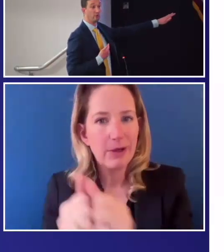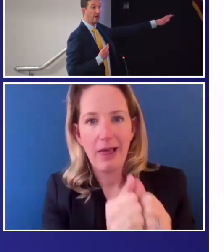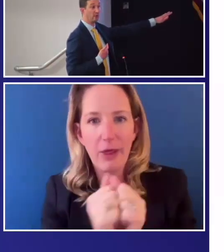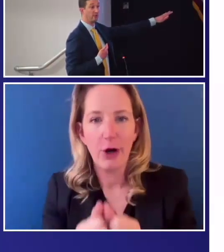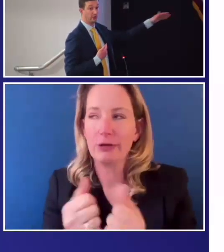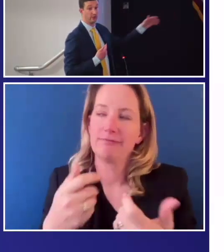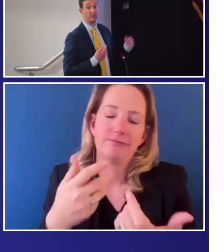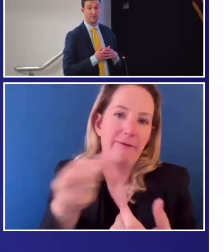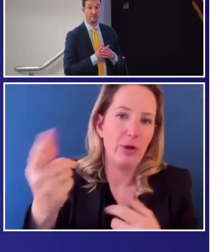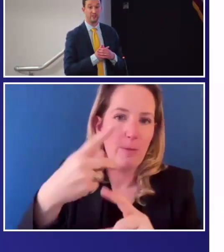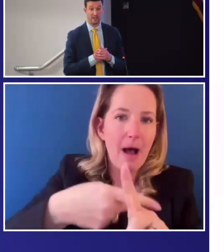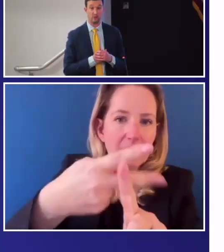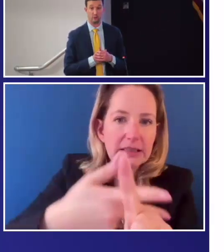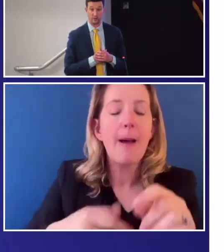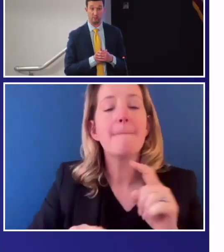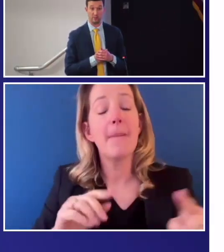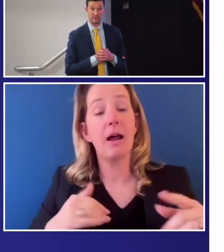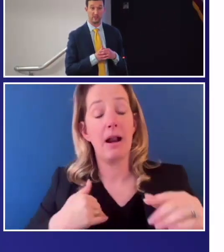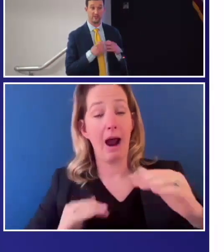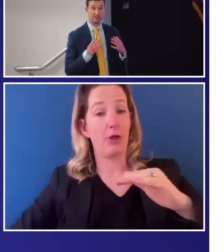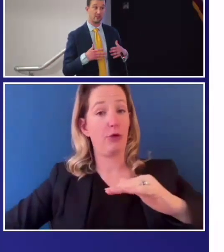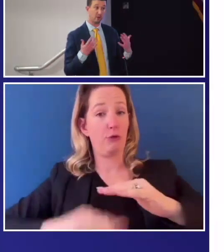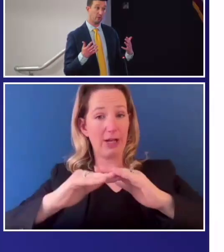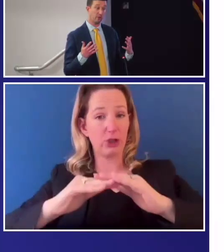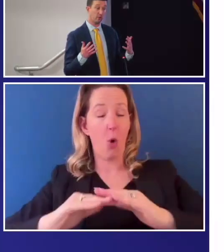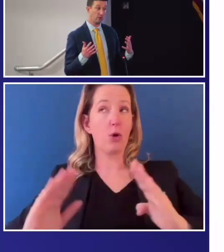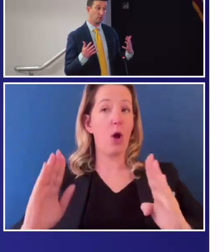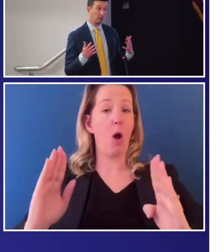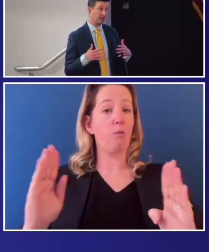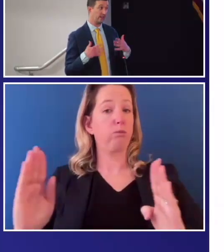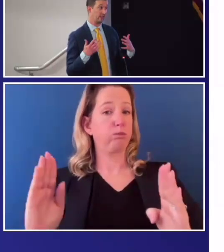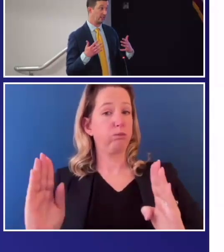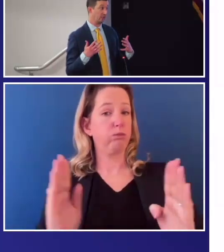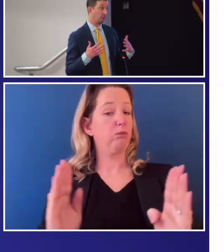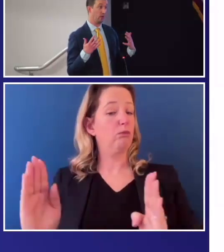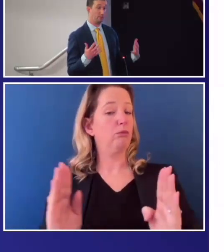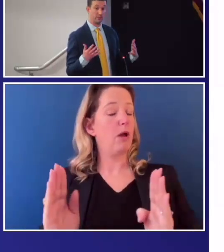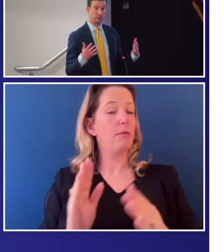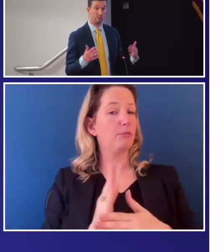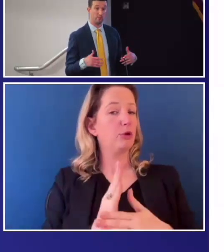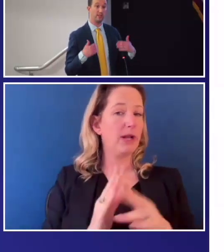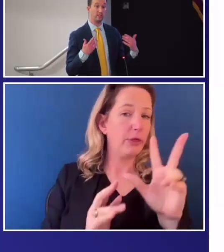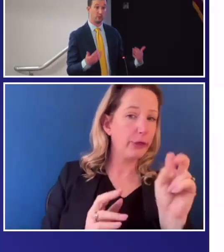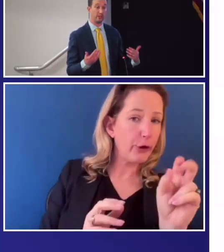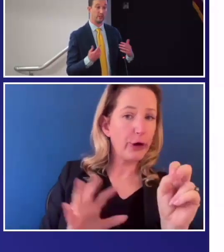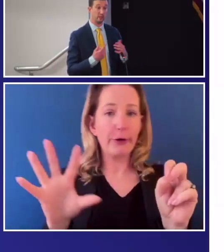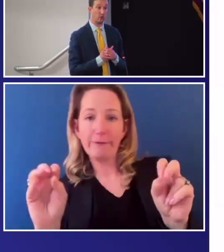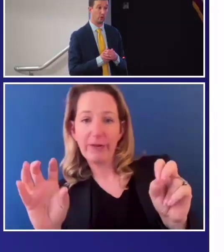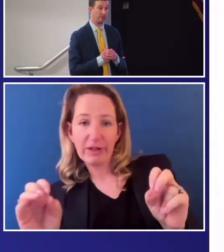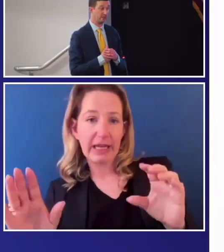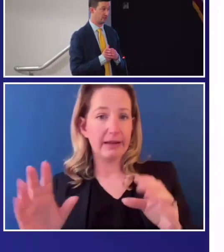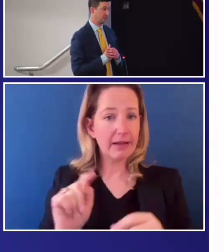around 30 to 50 Title IV completers is the number that we would likely need to roll up to until we get a cohort that is of a